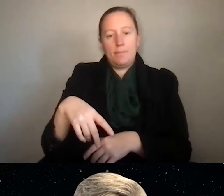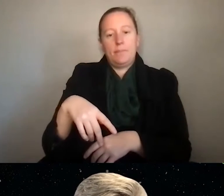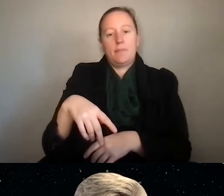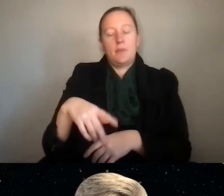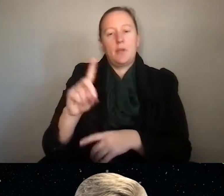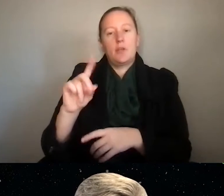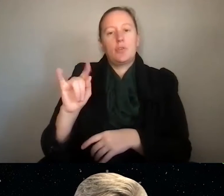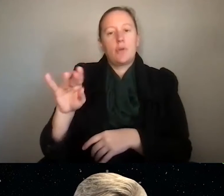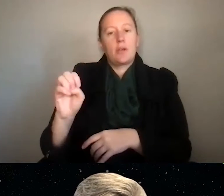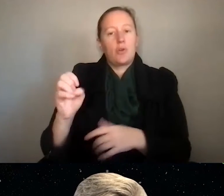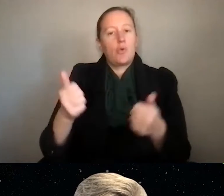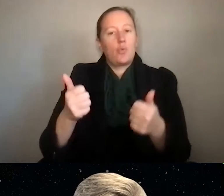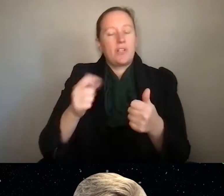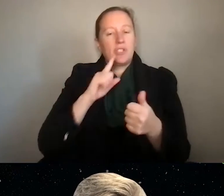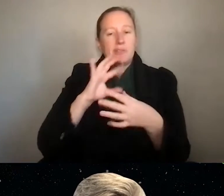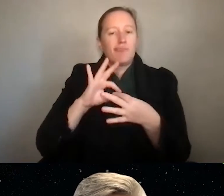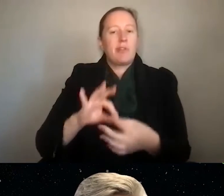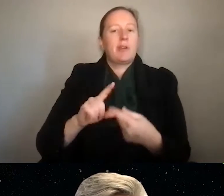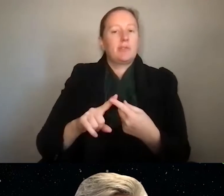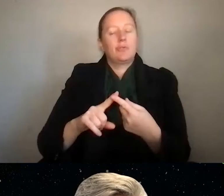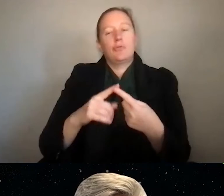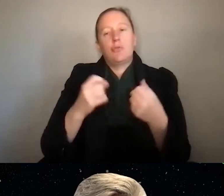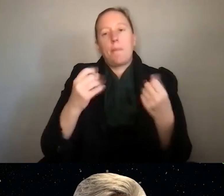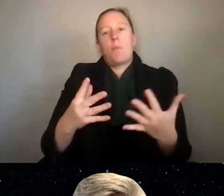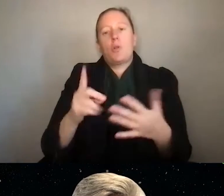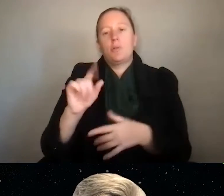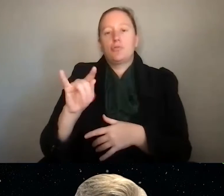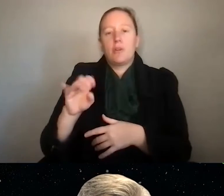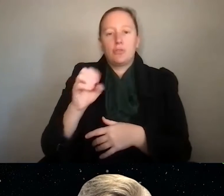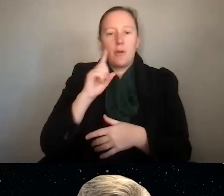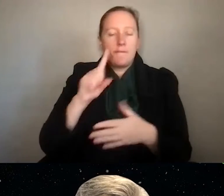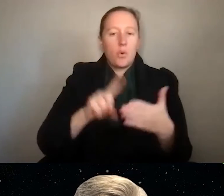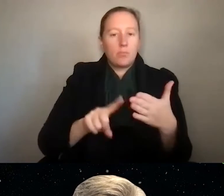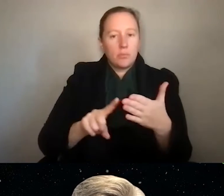with goals across directorates to look at programs to collaborate,